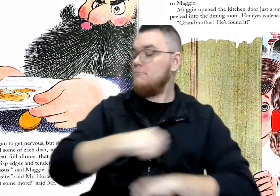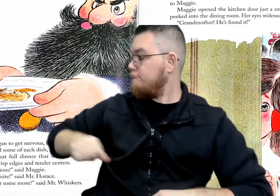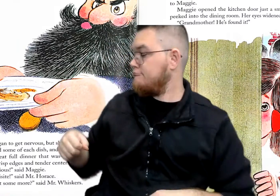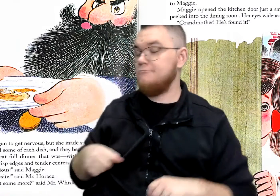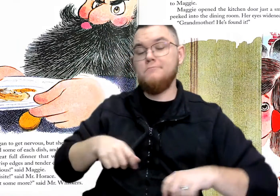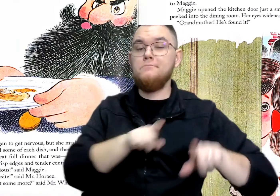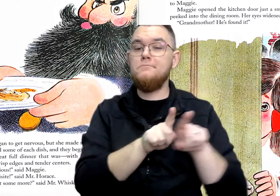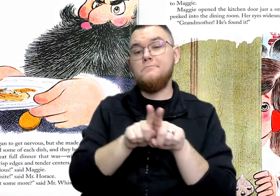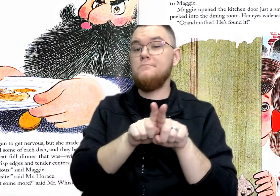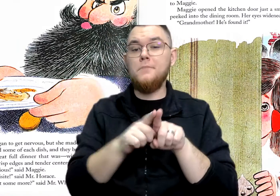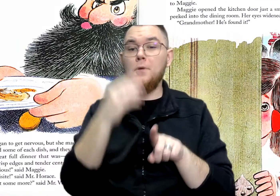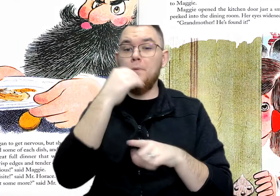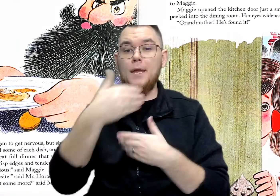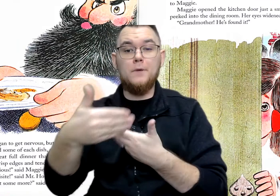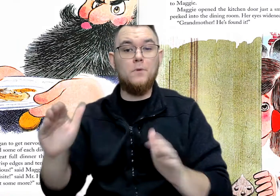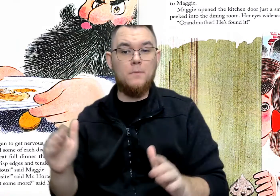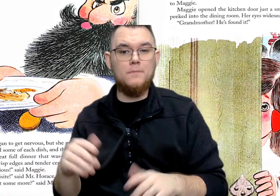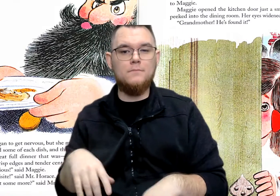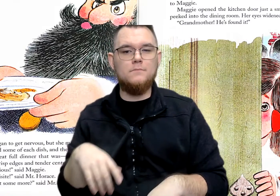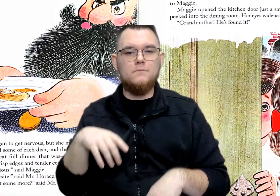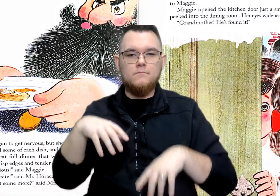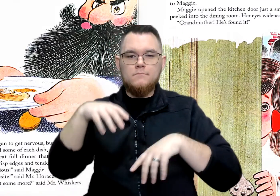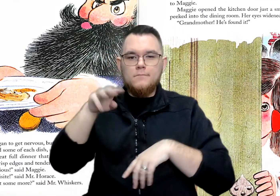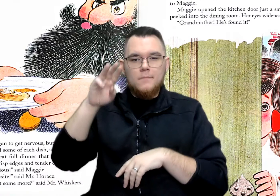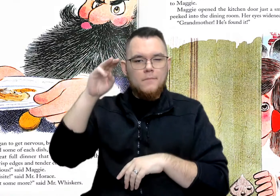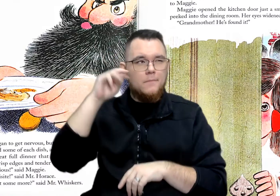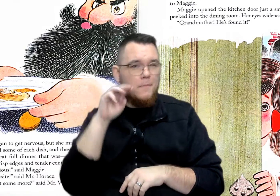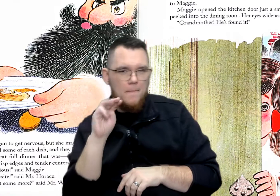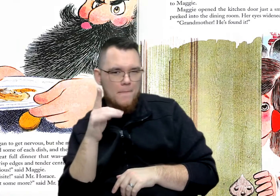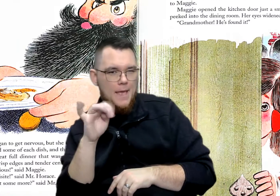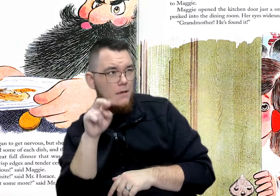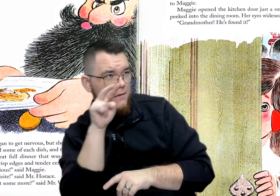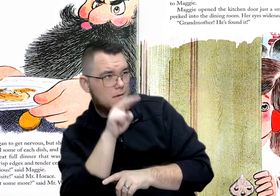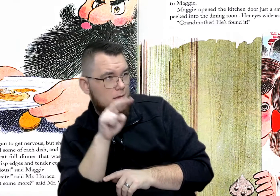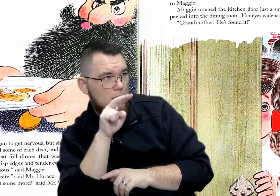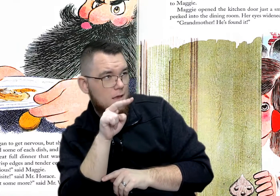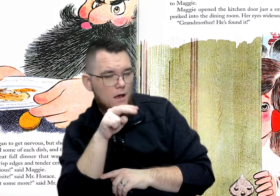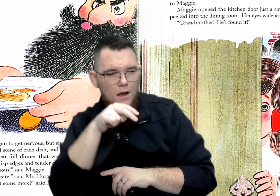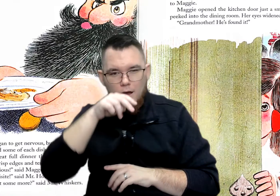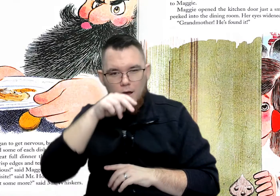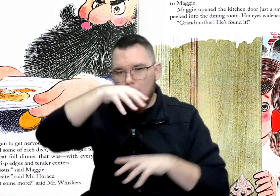Maggie thought she could see Mr. Whiskers smile.